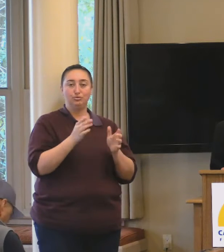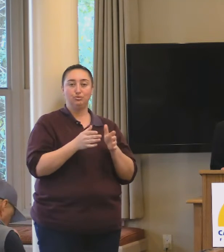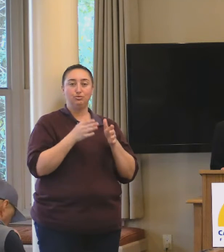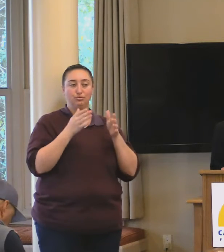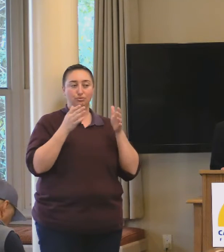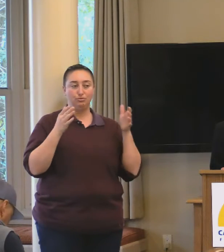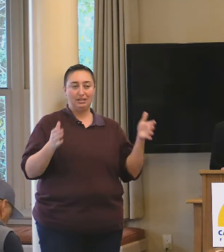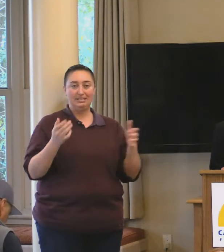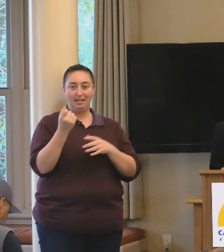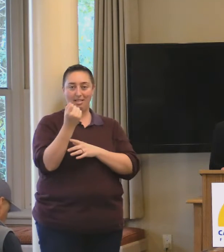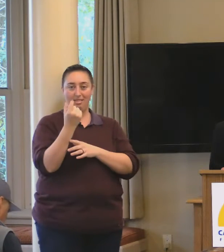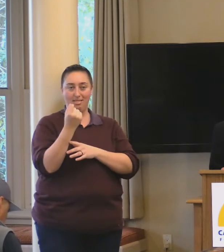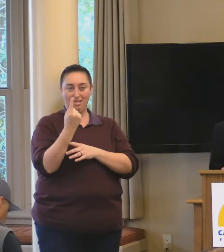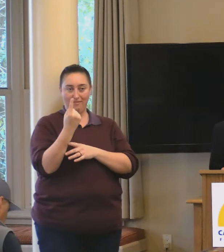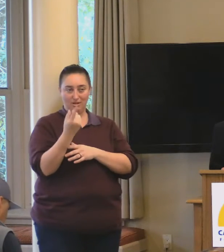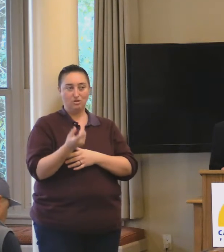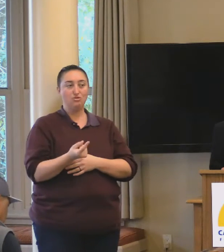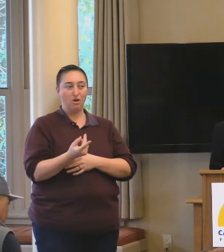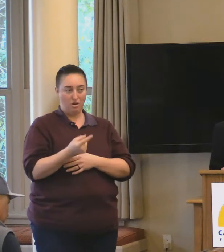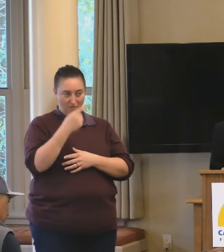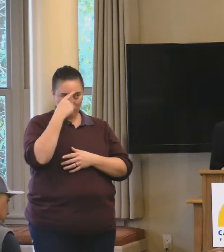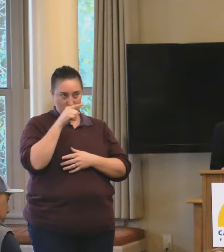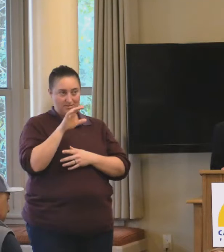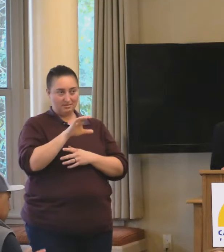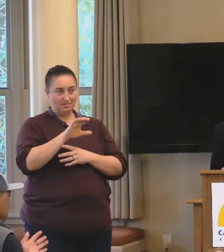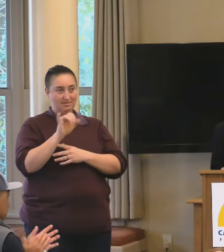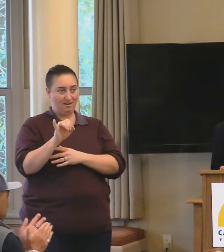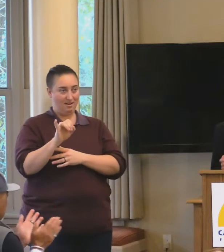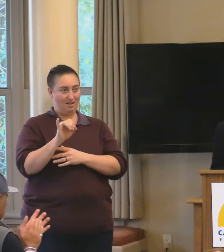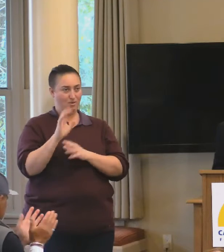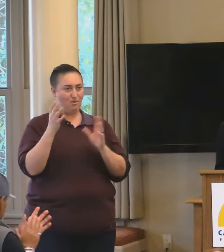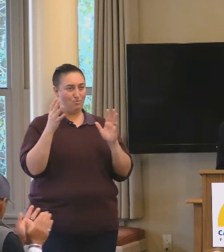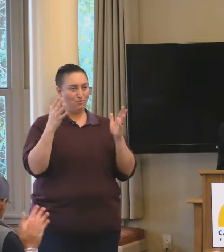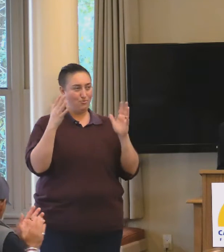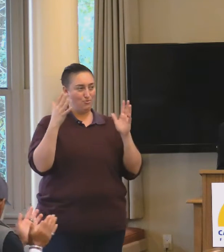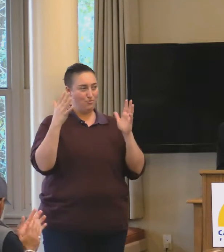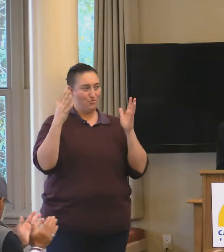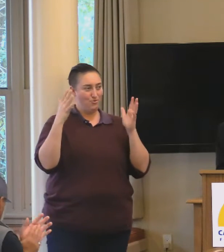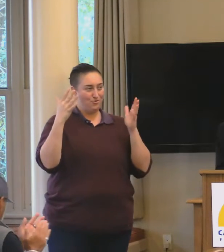Over the next 13 years, she raised 11 dogs for Canine Companions. .